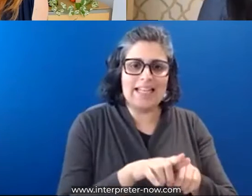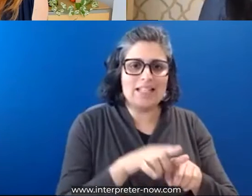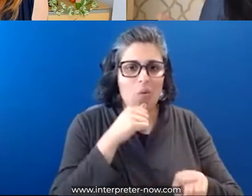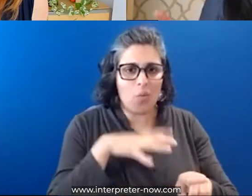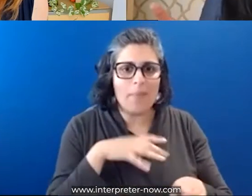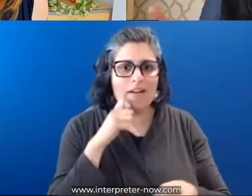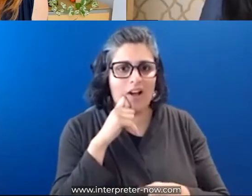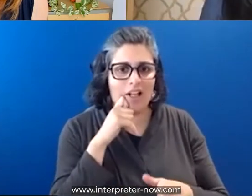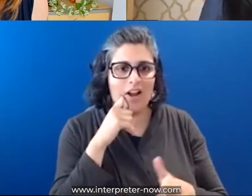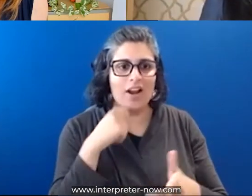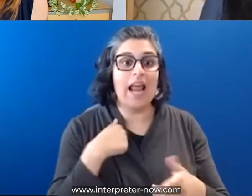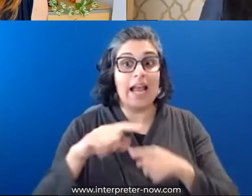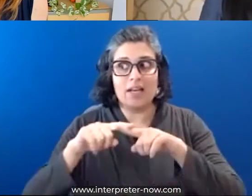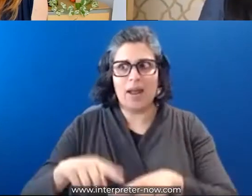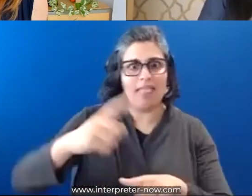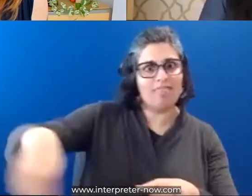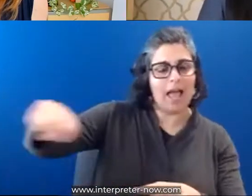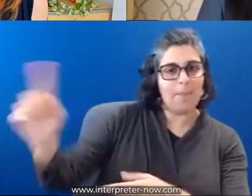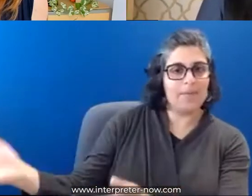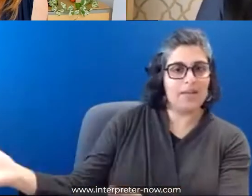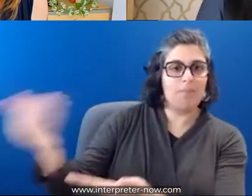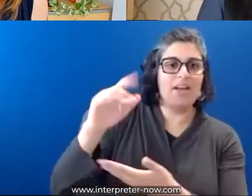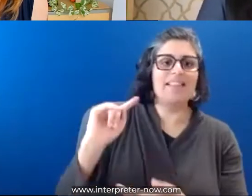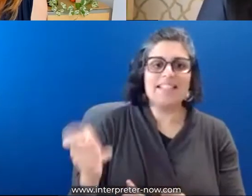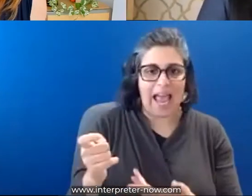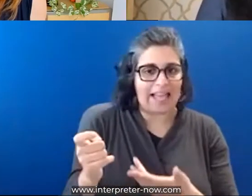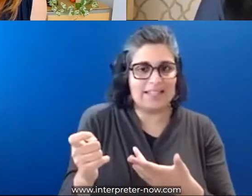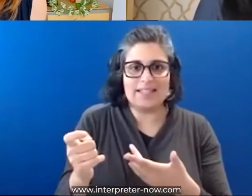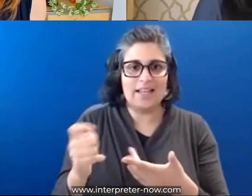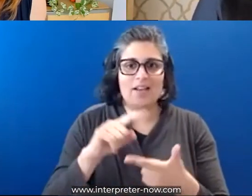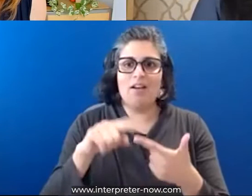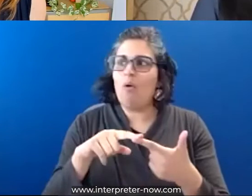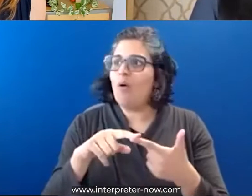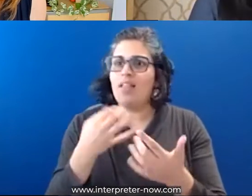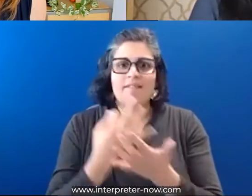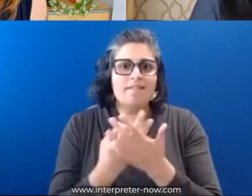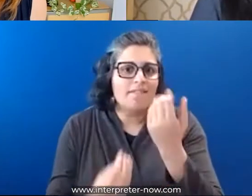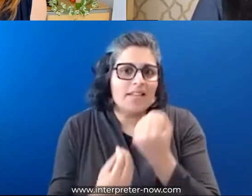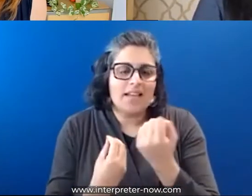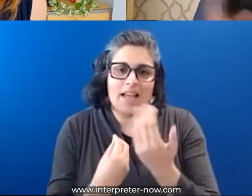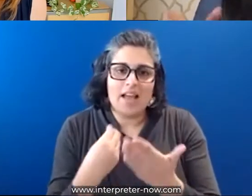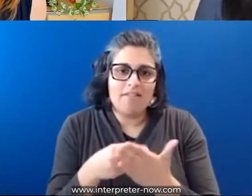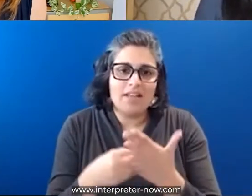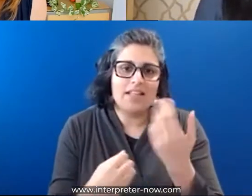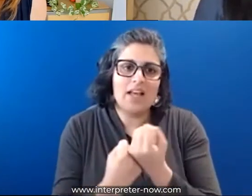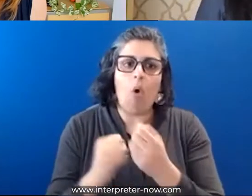And I can count on them to bring the tax implications or the fiscal responsibilities or the individual liberties.